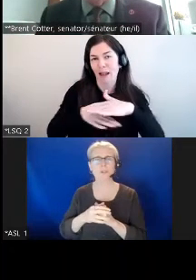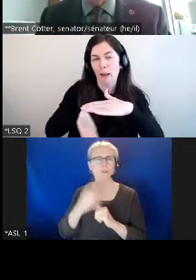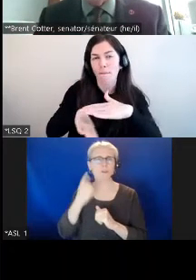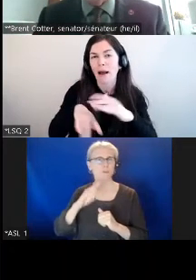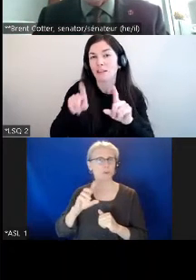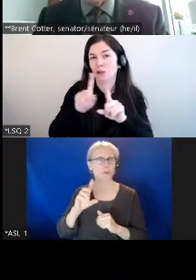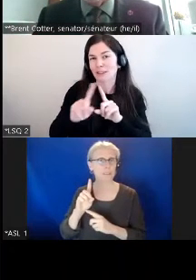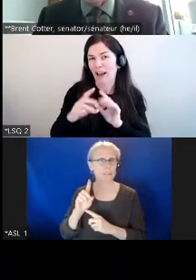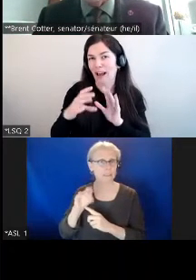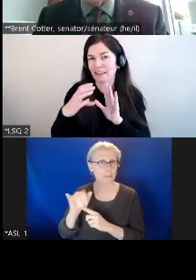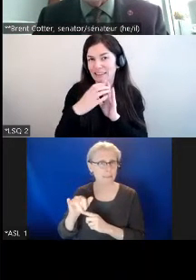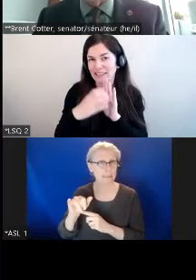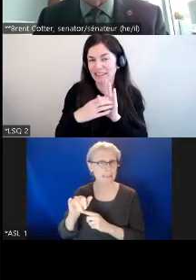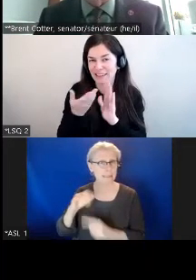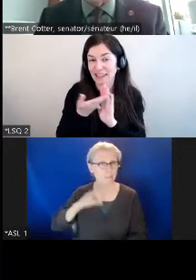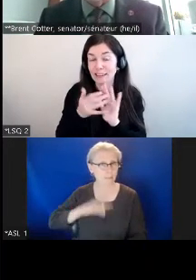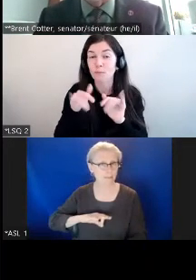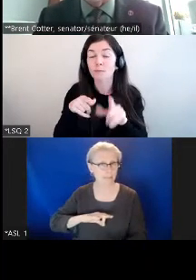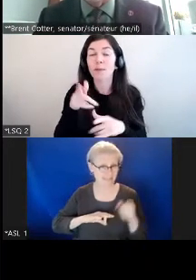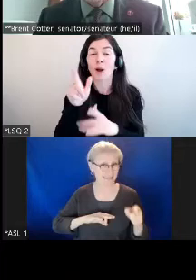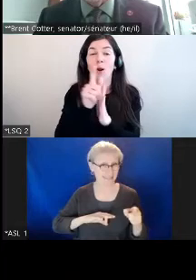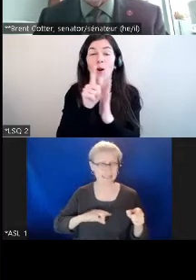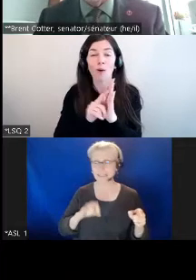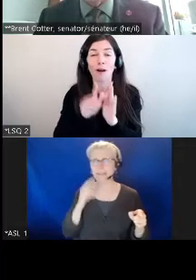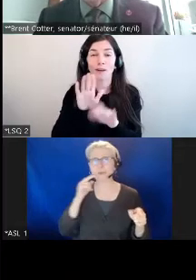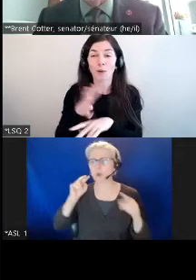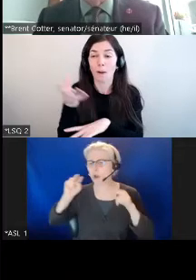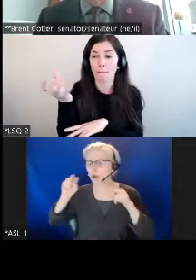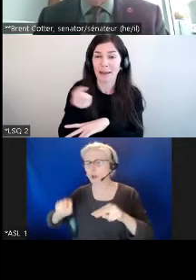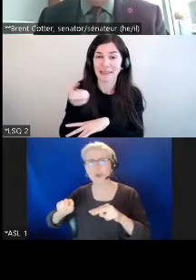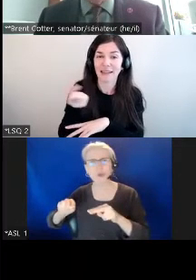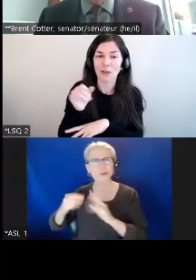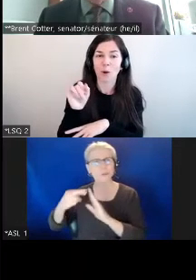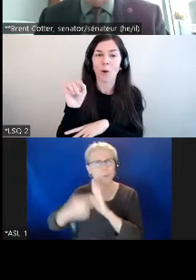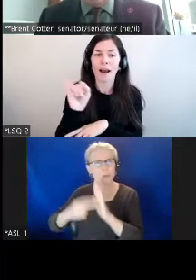WILL BE FOUND IN HOW THOSE REGULATIONS GET WRITTEN AND WHAT THEY ULTIMATELY SAY. THAT'S